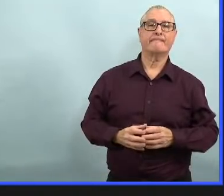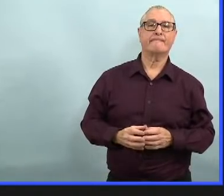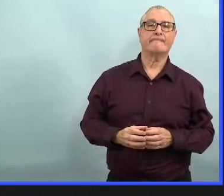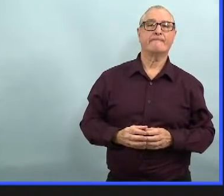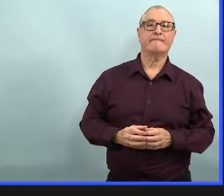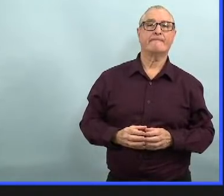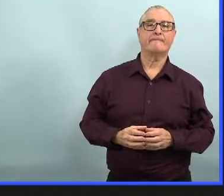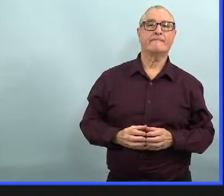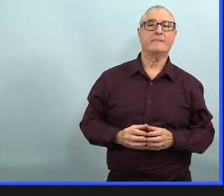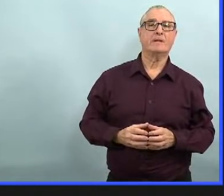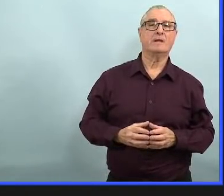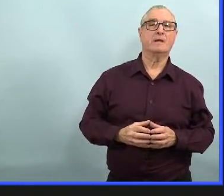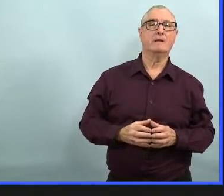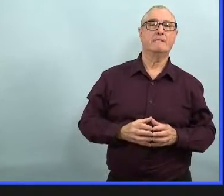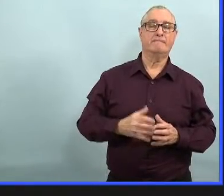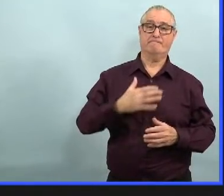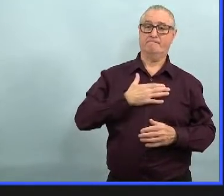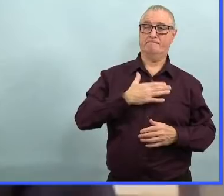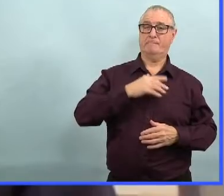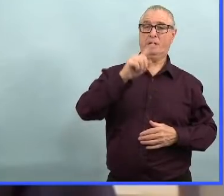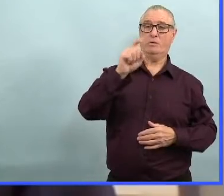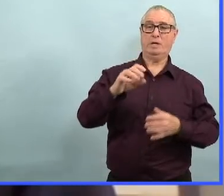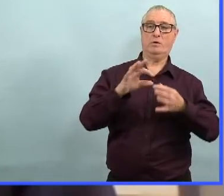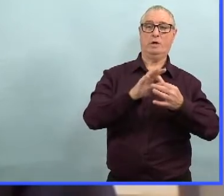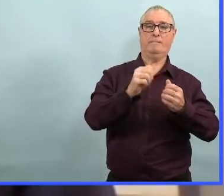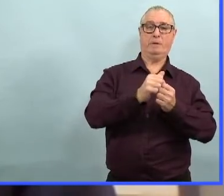way more contagious but seemingly less lethal and